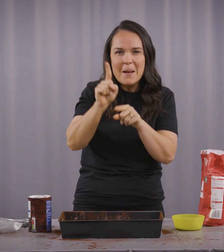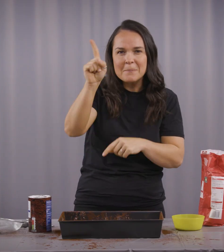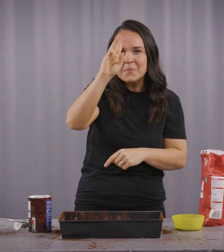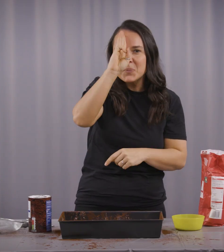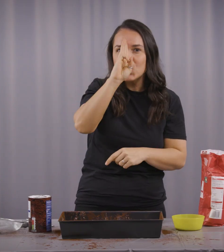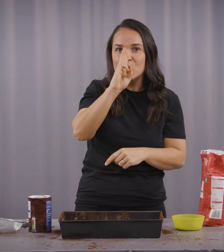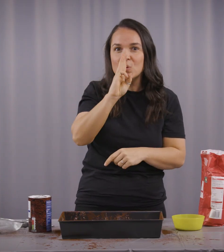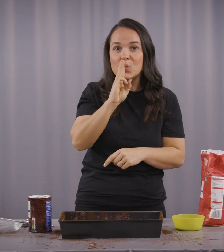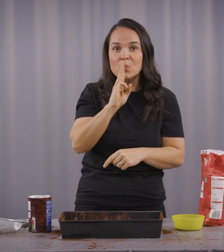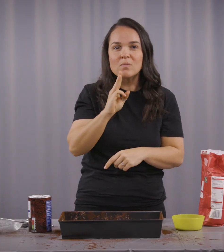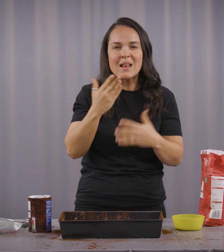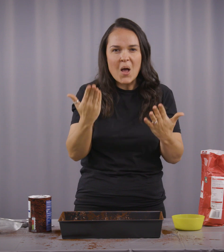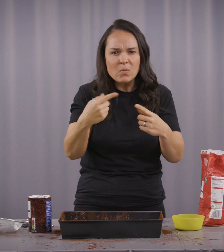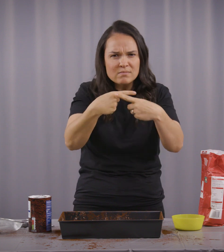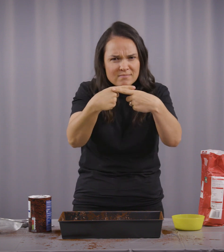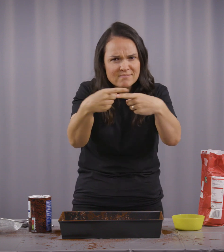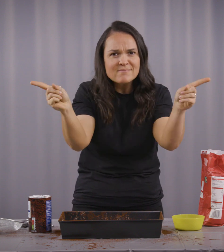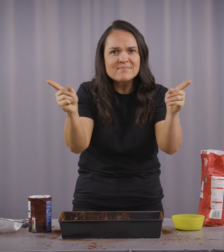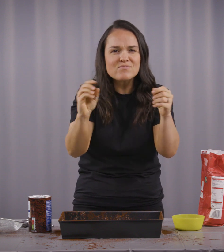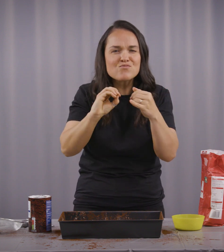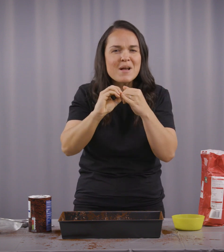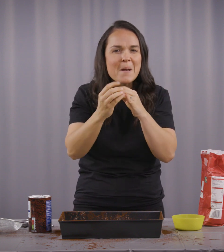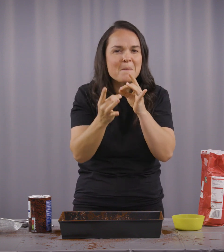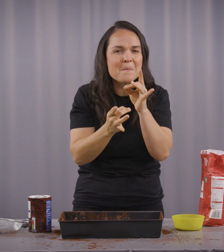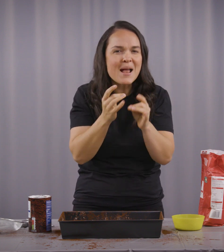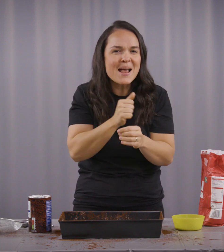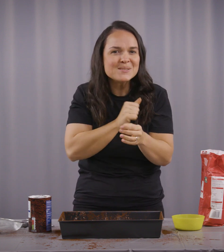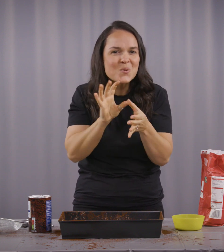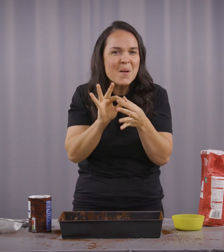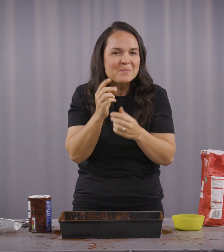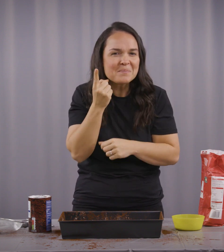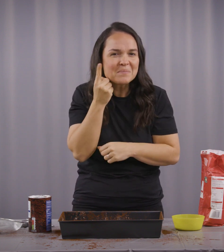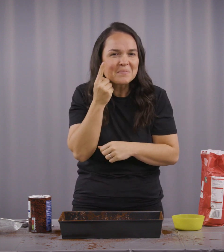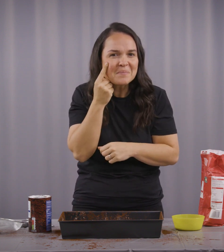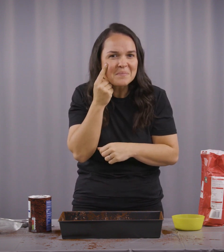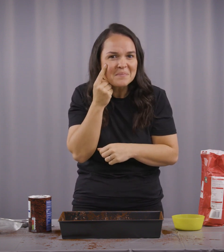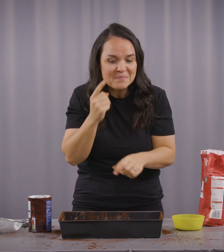small ones, big ones, just like on the Moon. Now you give it a go at home.